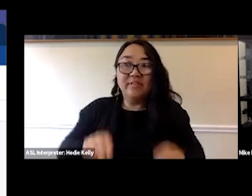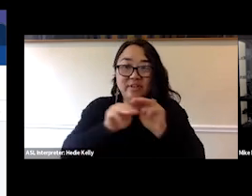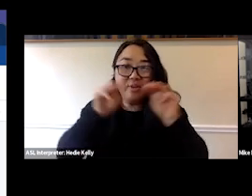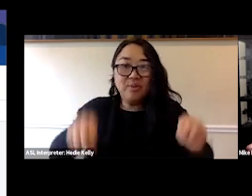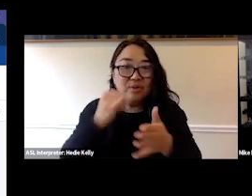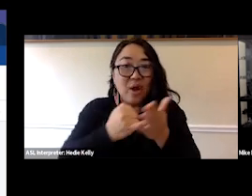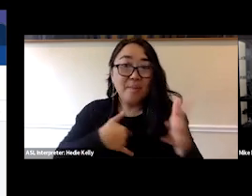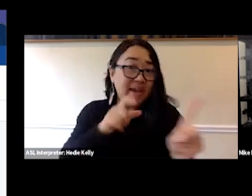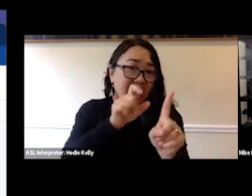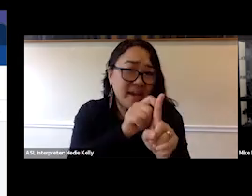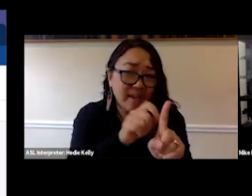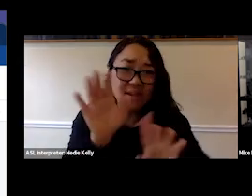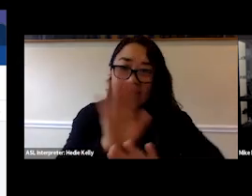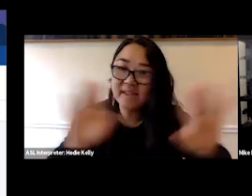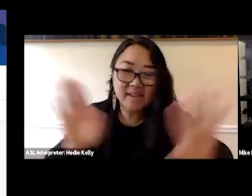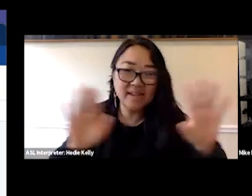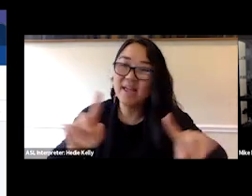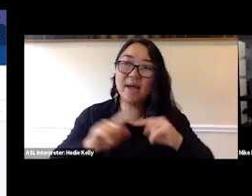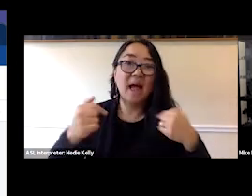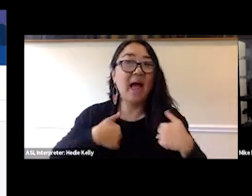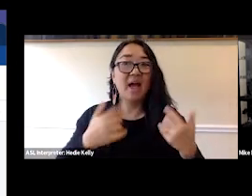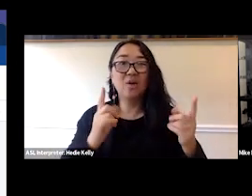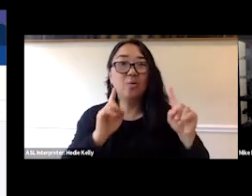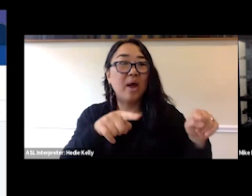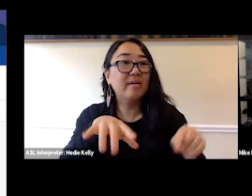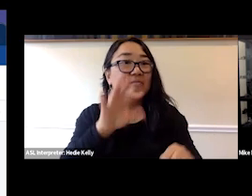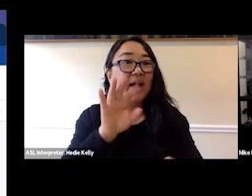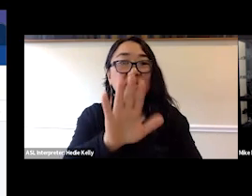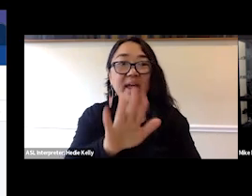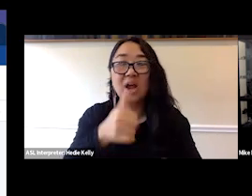I just want to point out I went and found their mail and membership form online